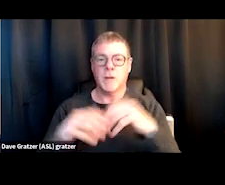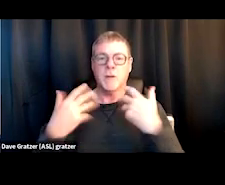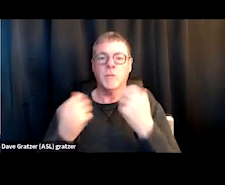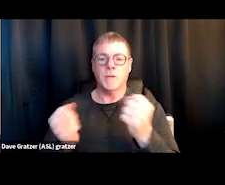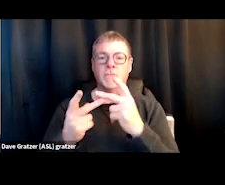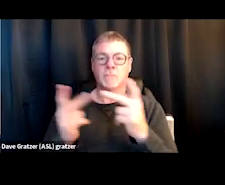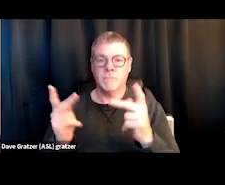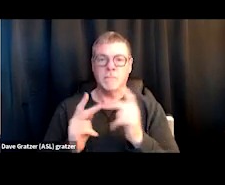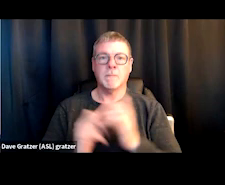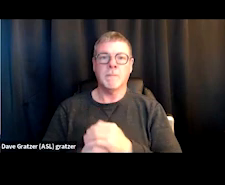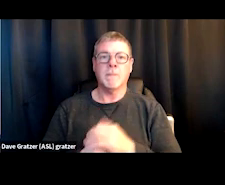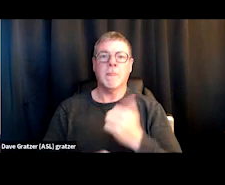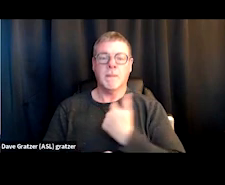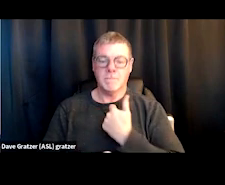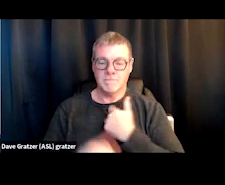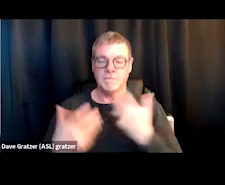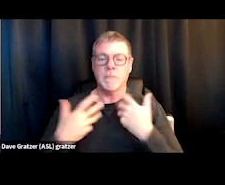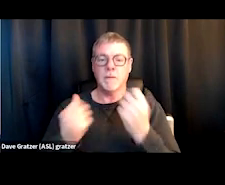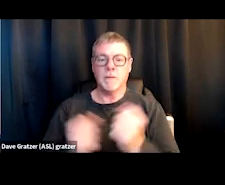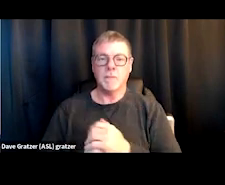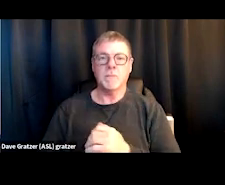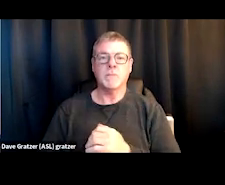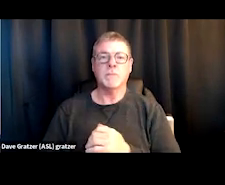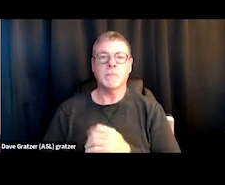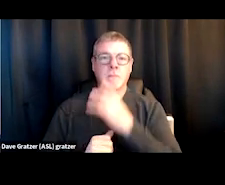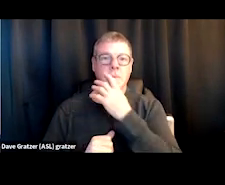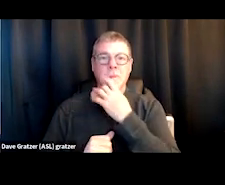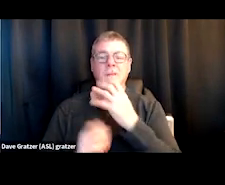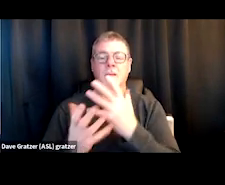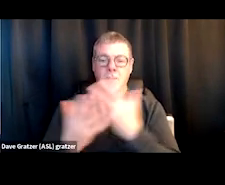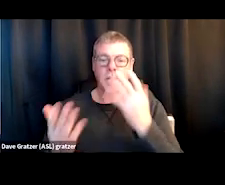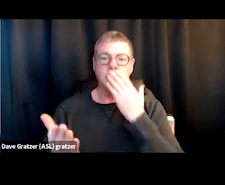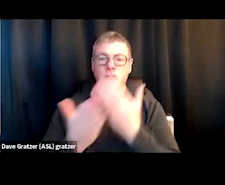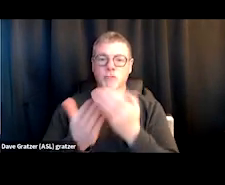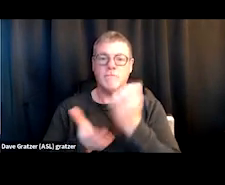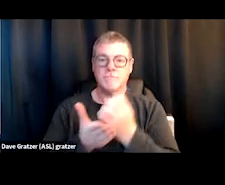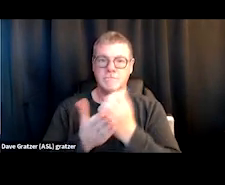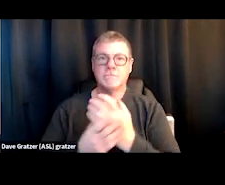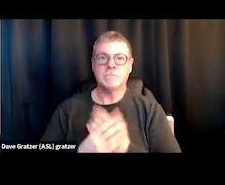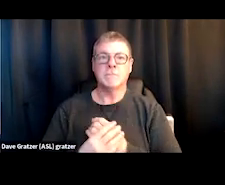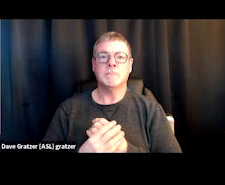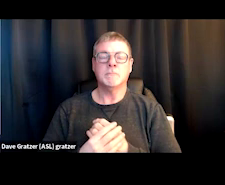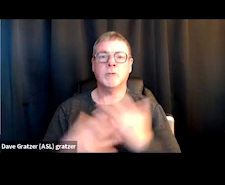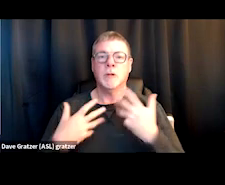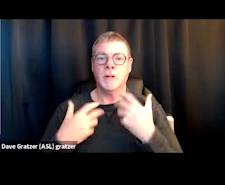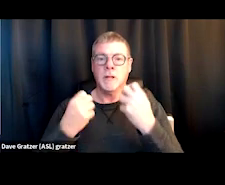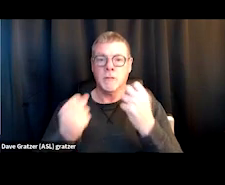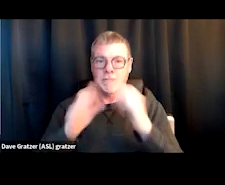I'm in recovery myself. There's a lot of good evidence about recovery housing.